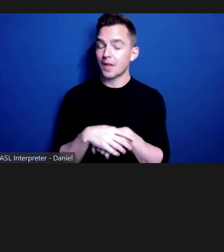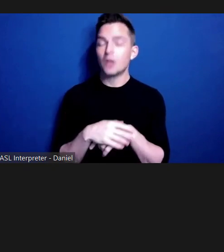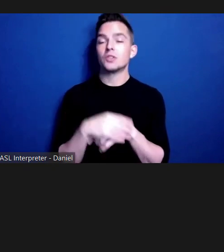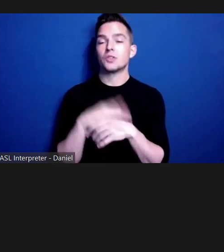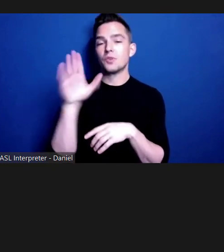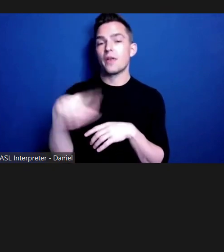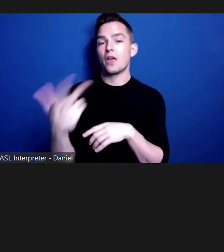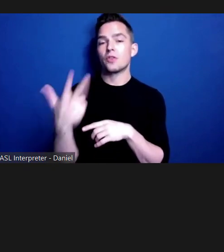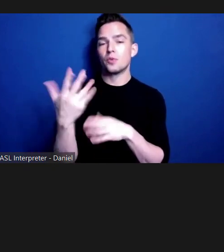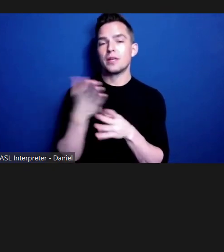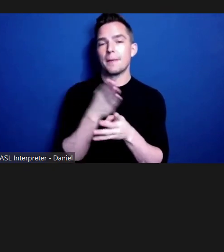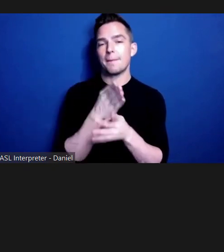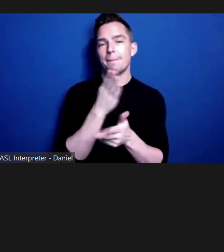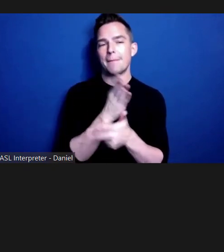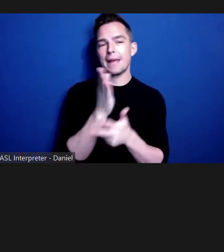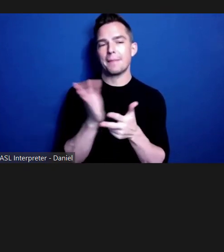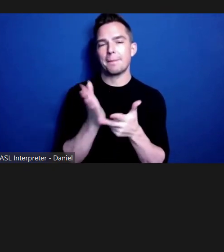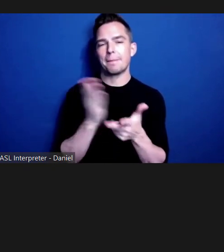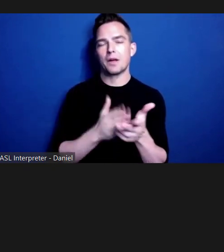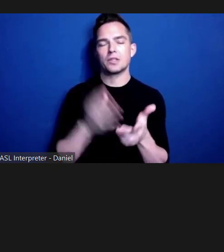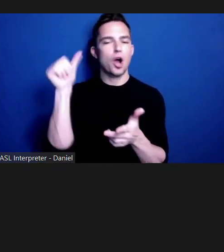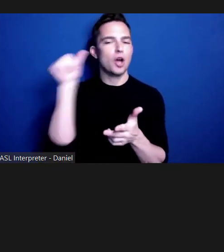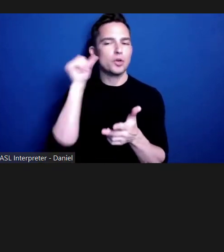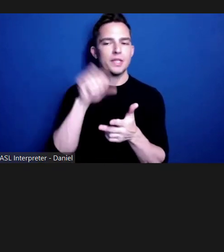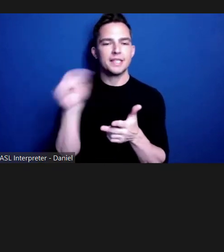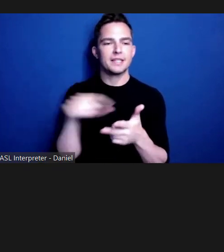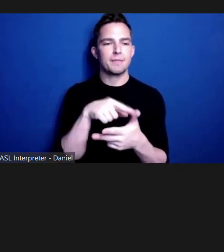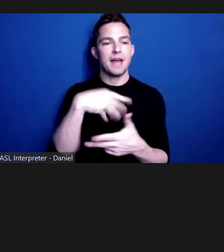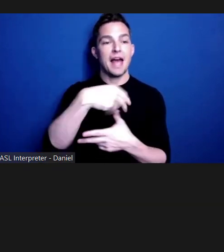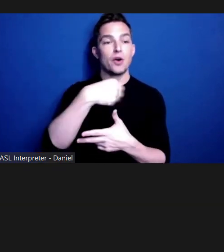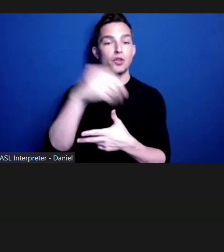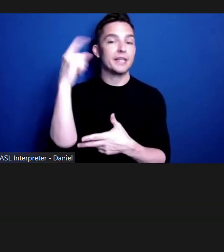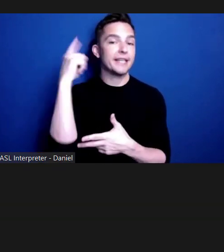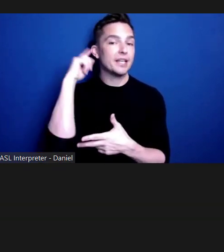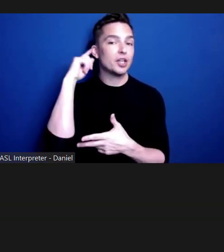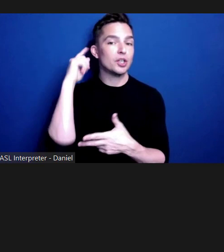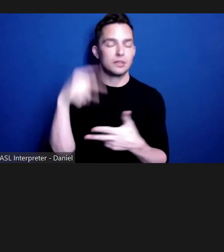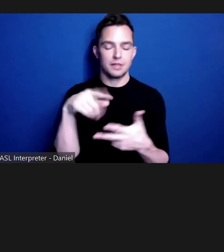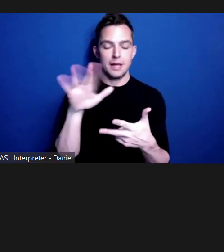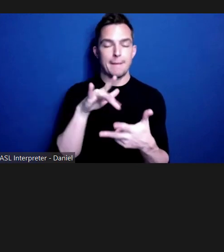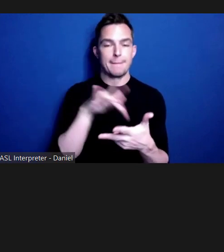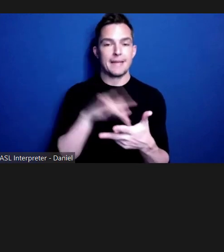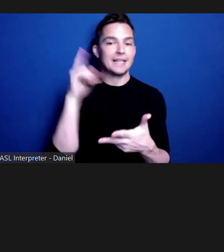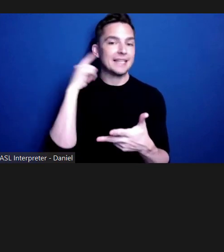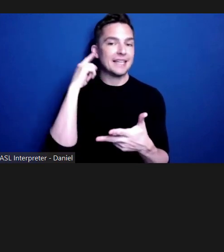There's the outer ear, the middle ear, and the inner ear or cochlear.